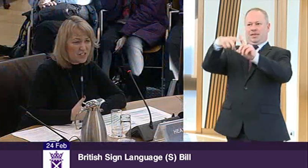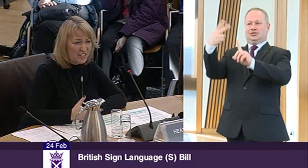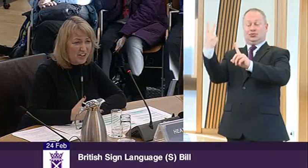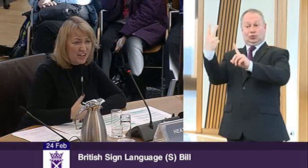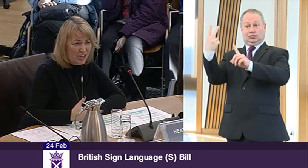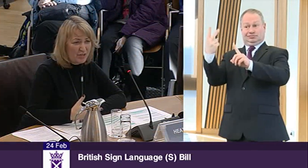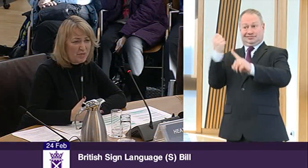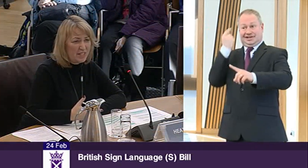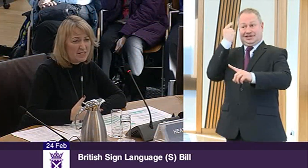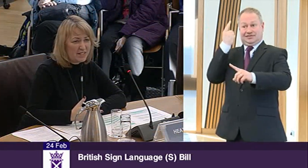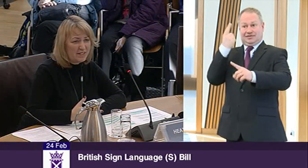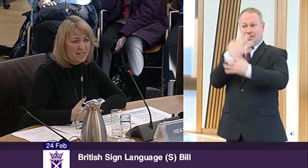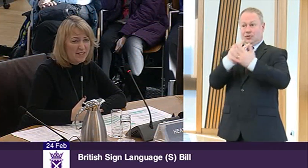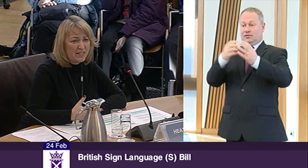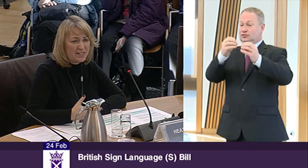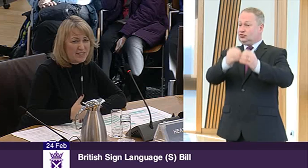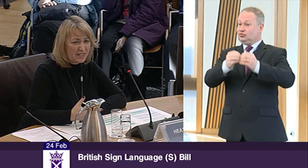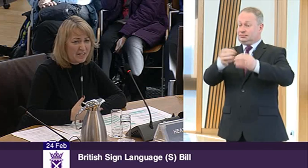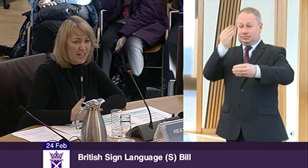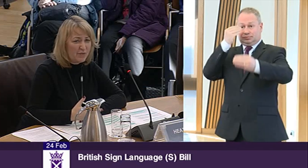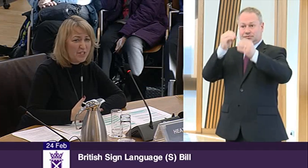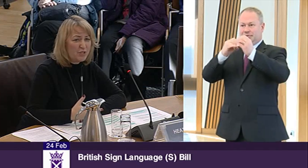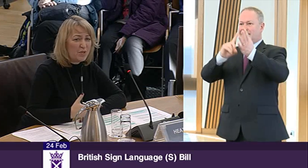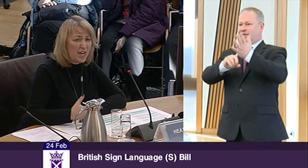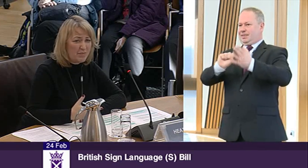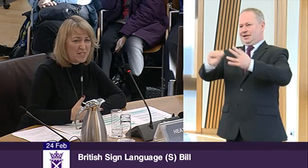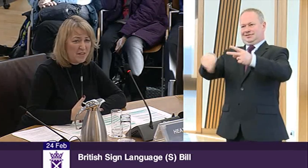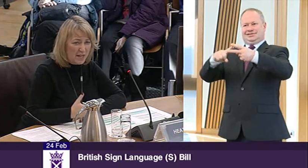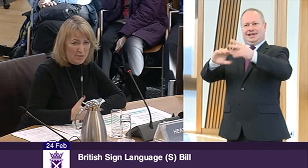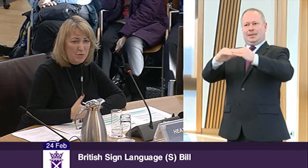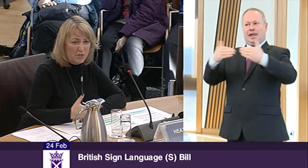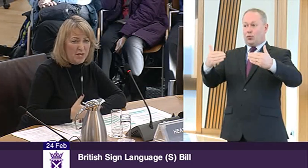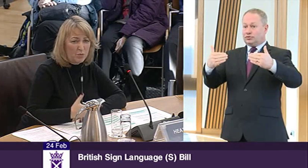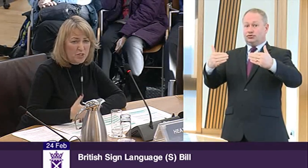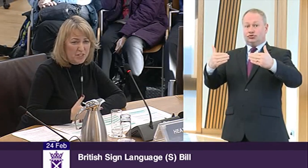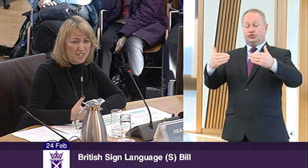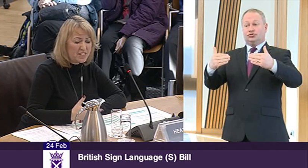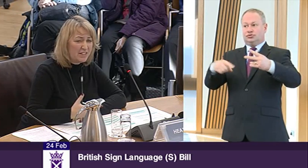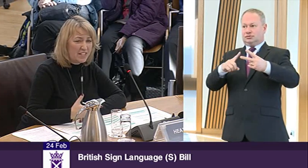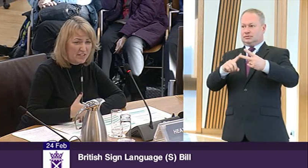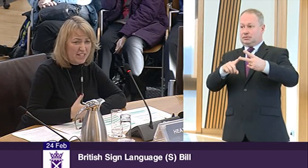in which students are learning BSL as a second language. That is perhaps an opportunity,